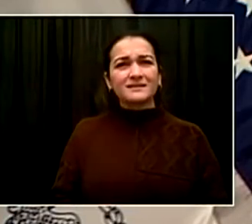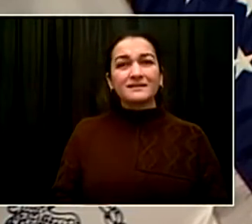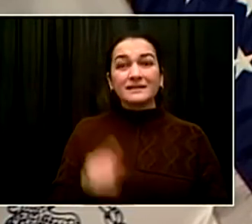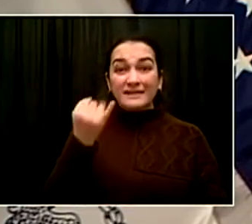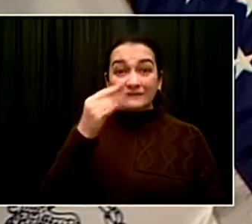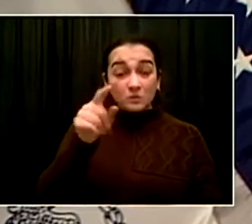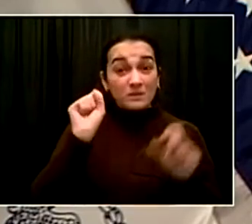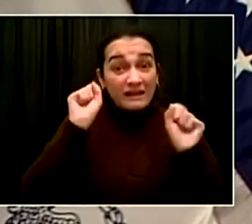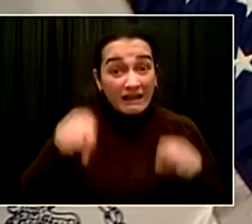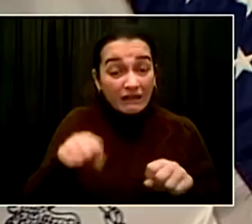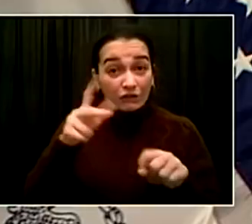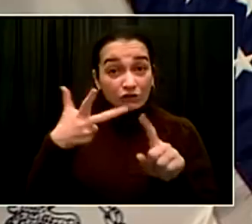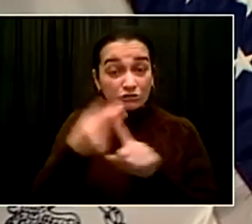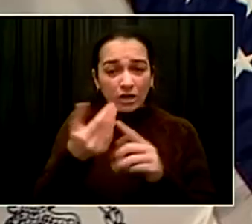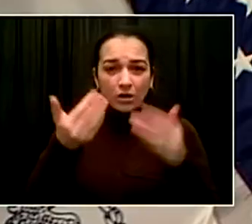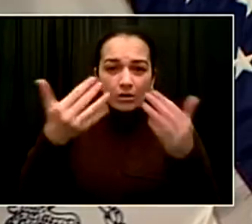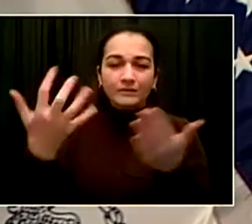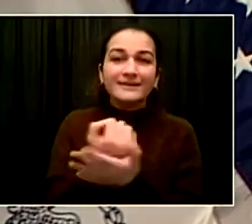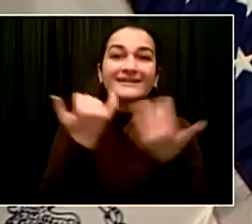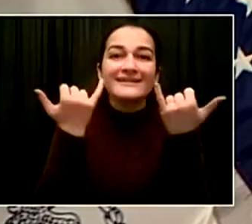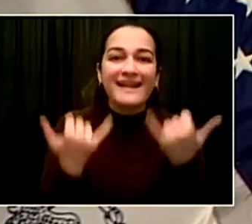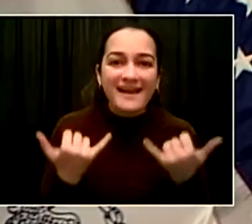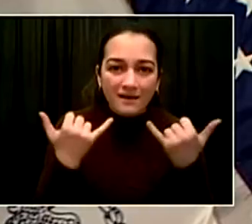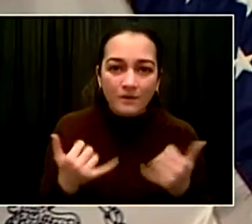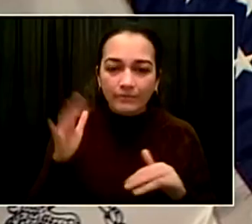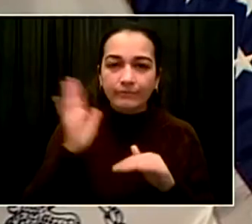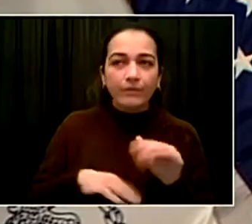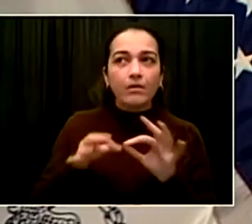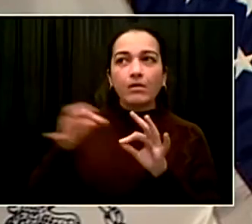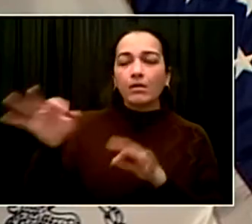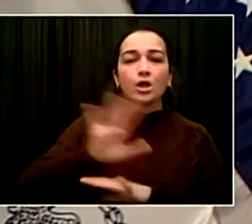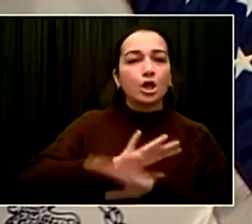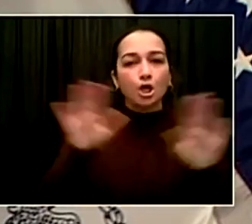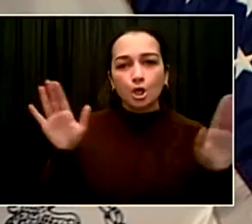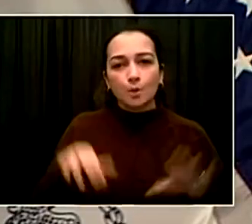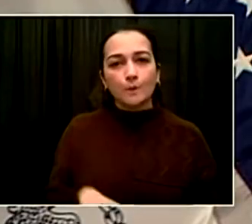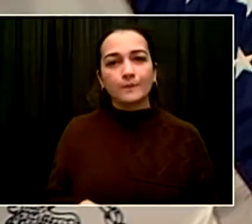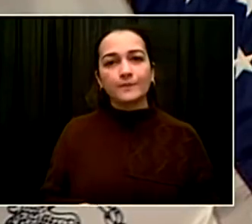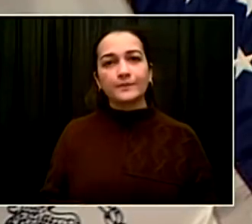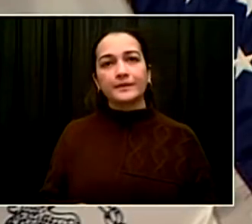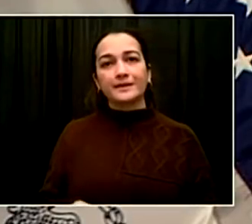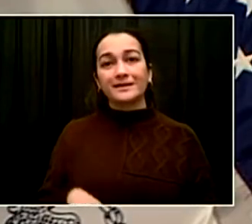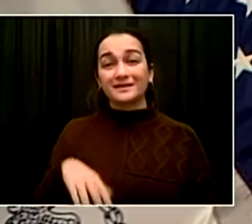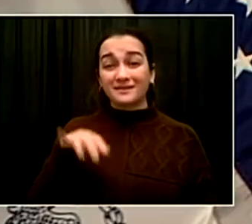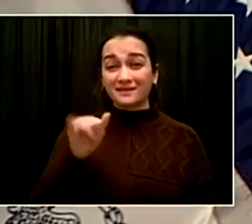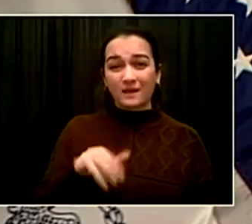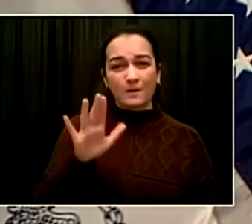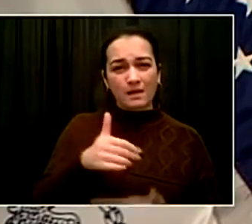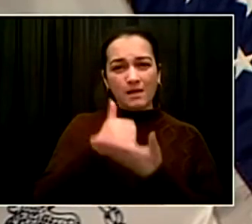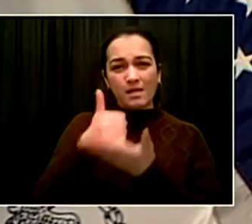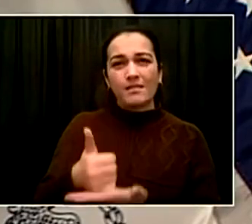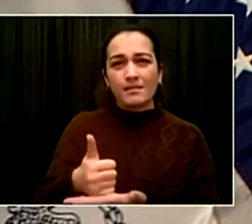AND QUALIFY, GO GET IT TODAY